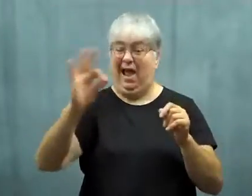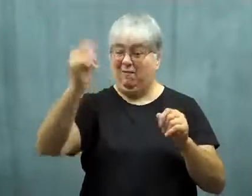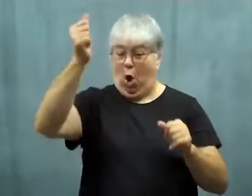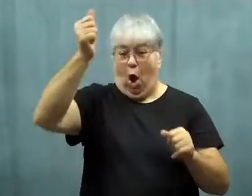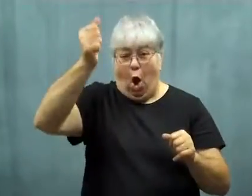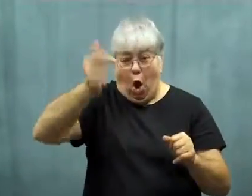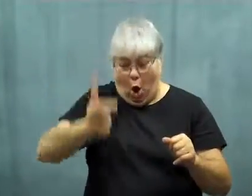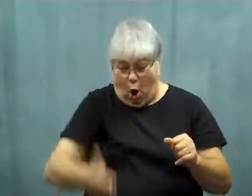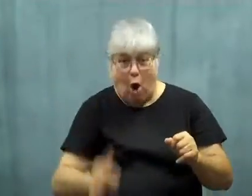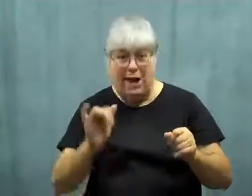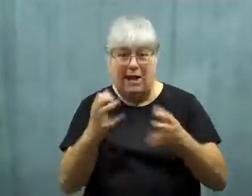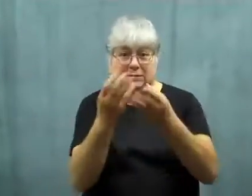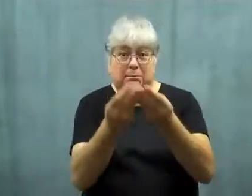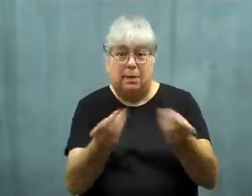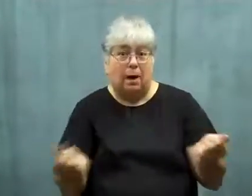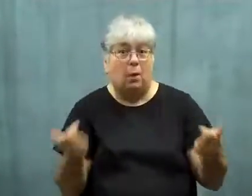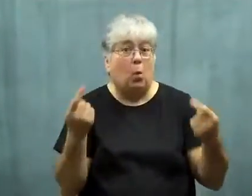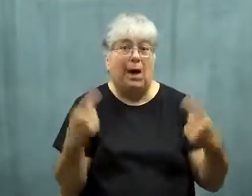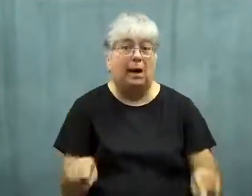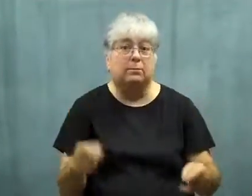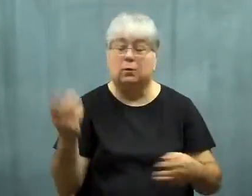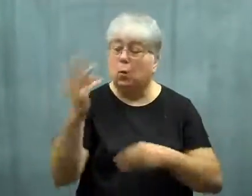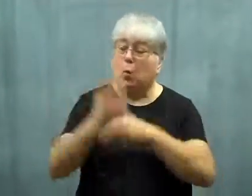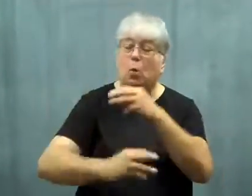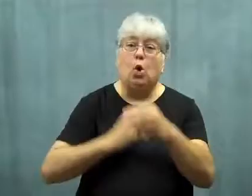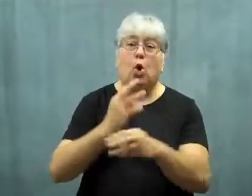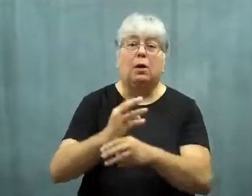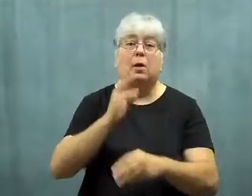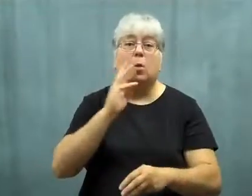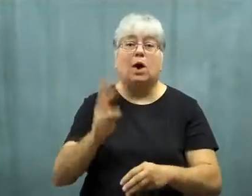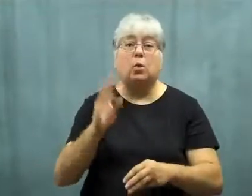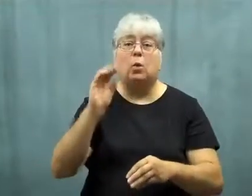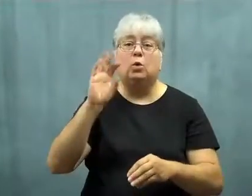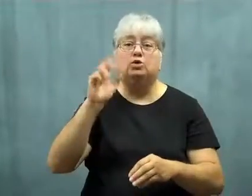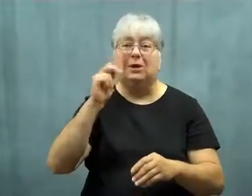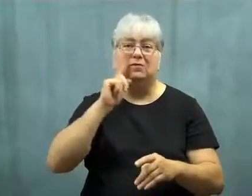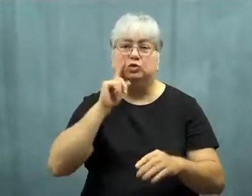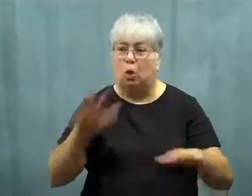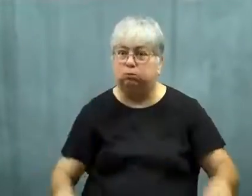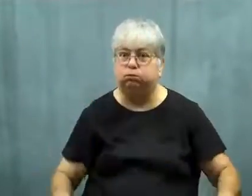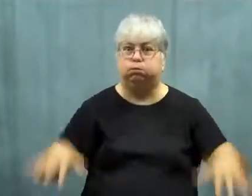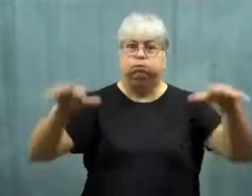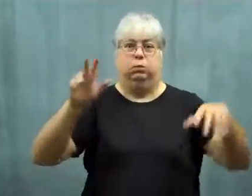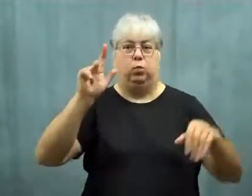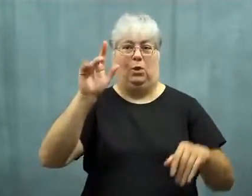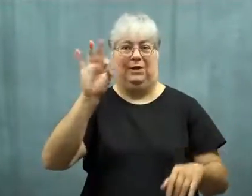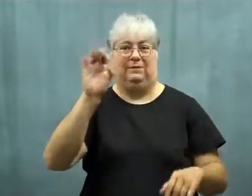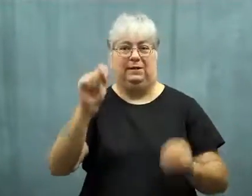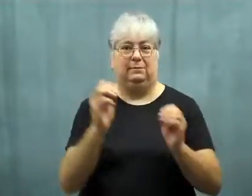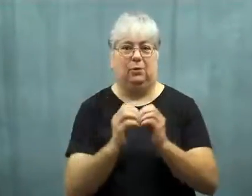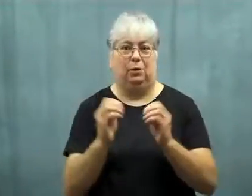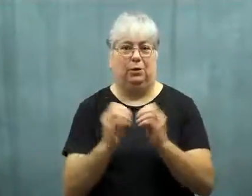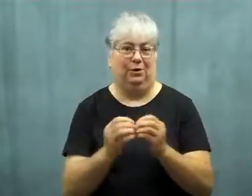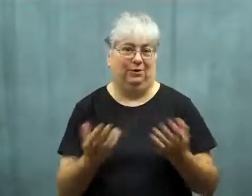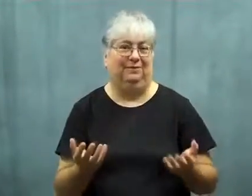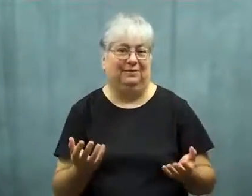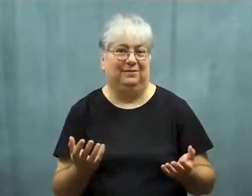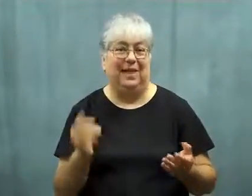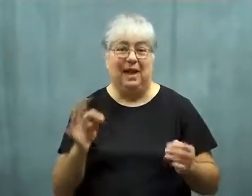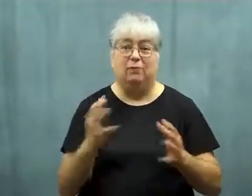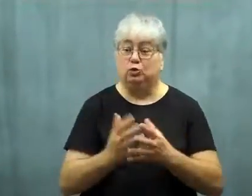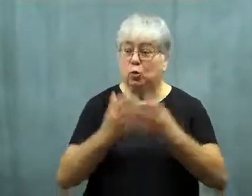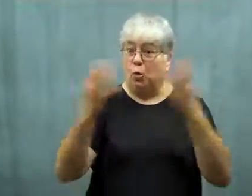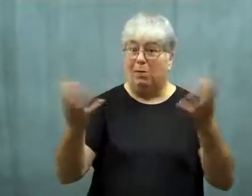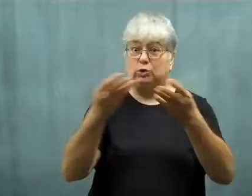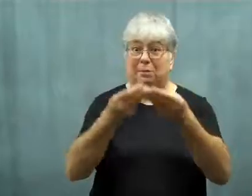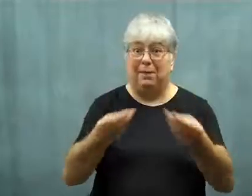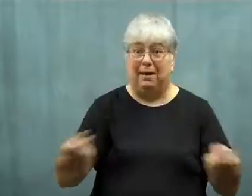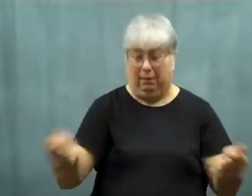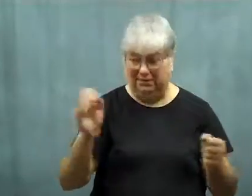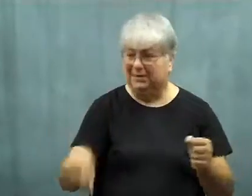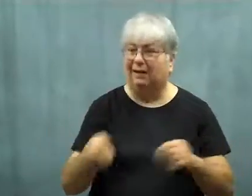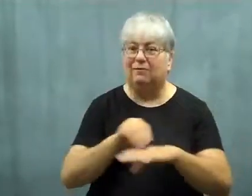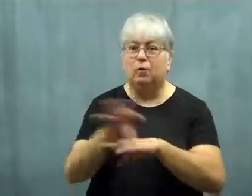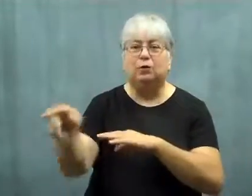If the entire ice sheet were to melt, the world's oceans would rise by 23 feet.